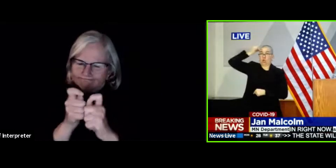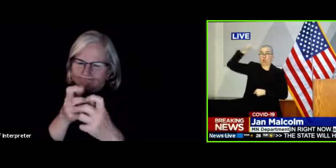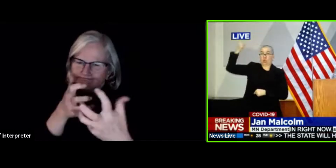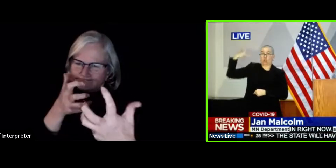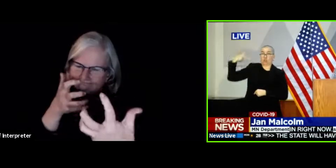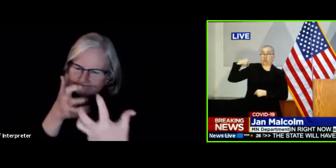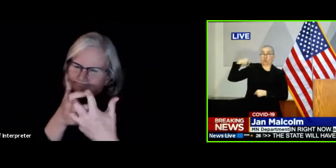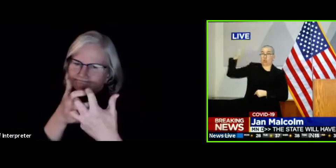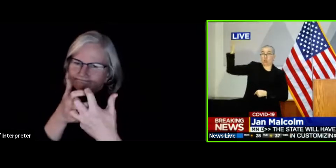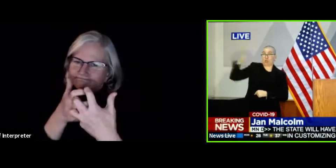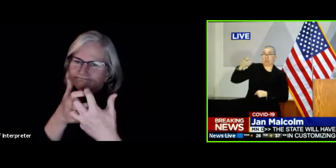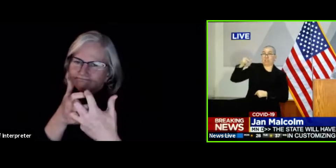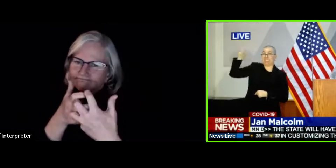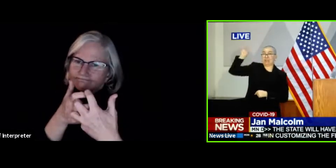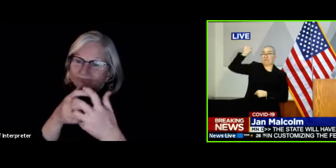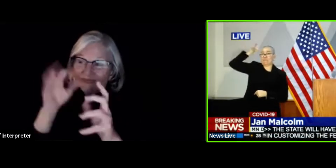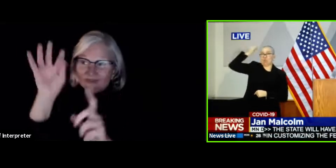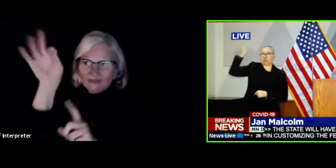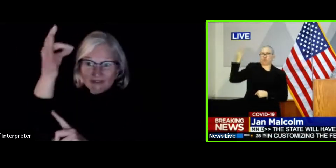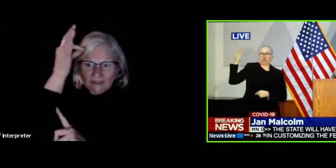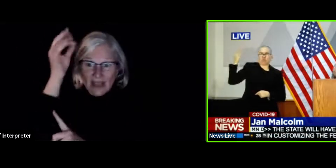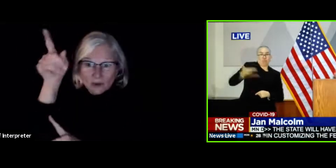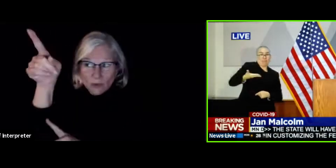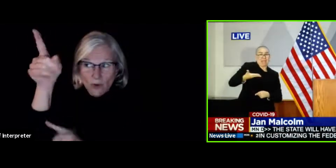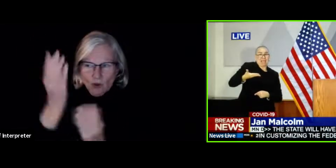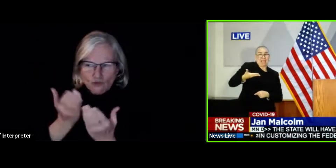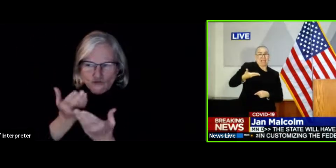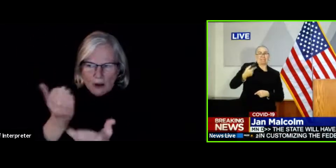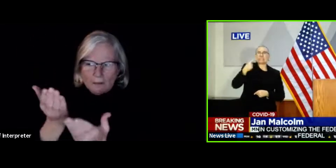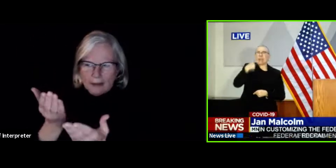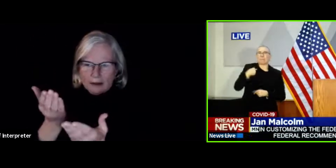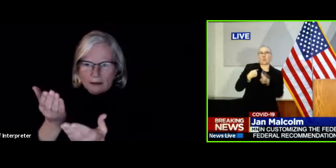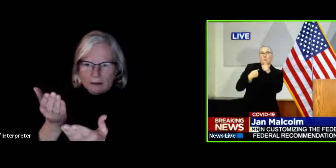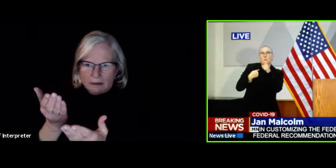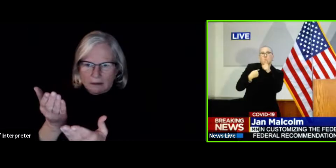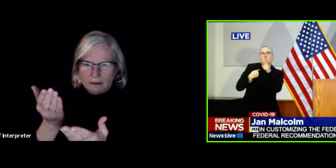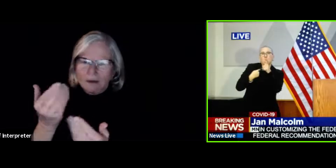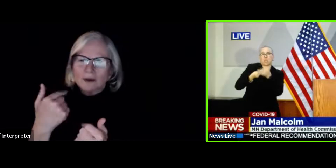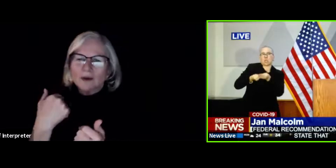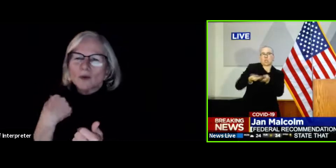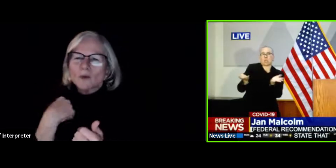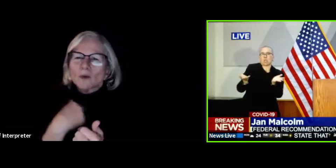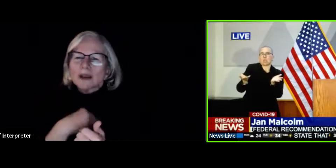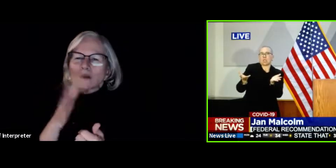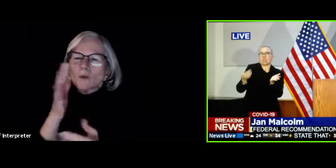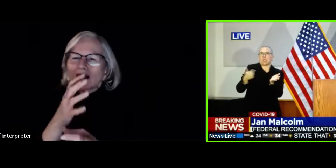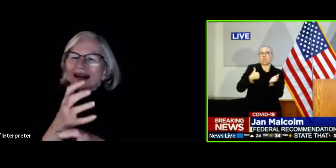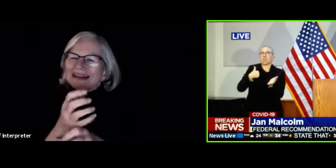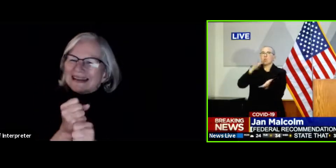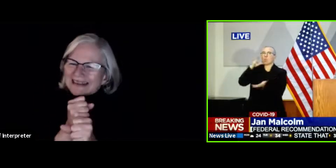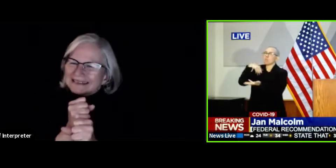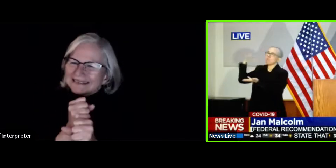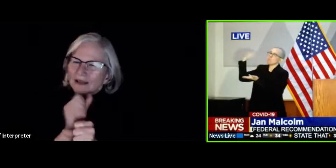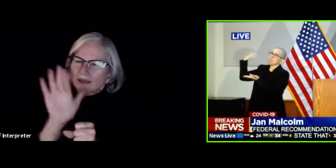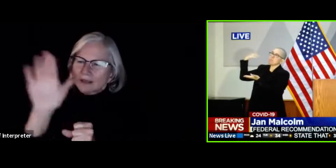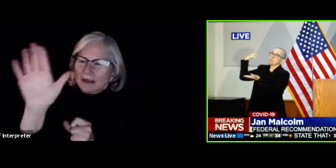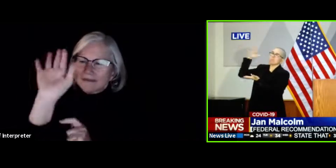OUR STATE BUT WE WILL BE GETTING A FRAMEWORK FROM THE FEDS THAT-AND WE'VE ASKED, THE STATES HAVE ASKED WHERE THAT FRAMEWORK